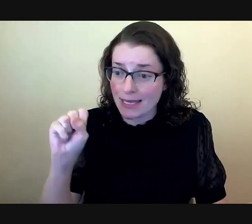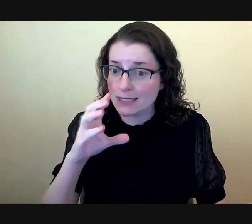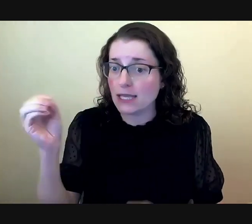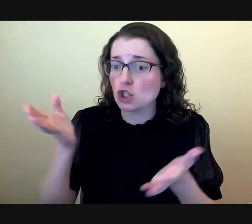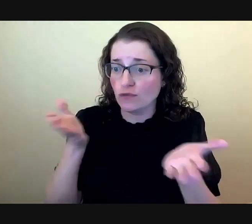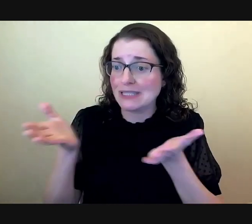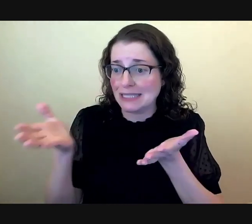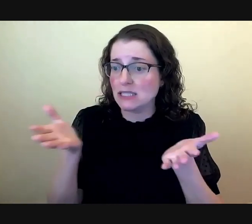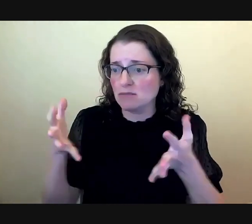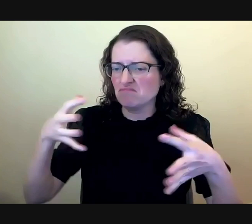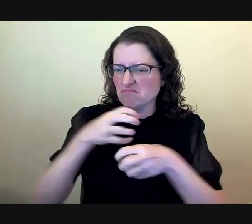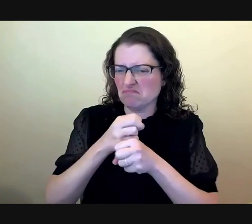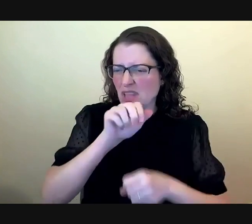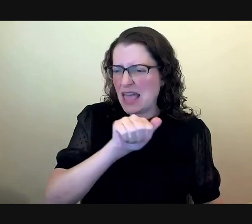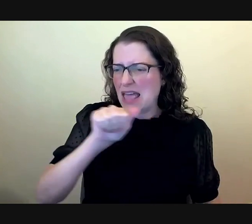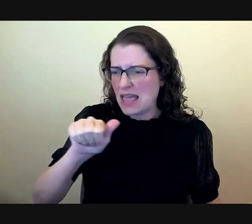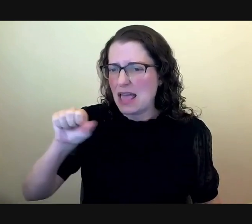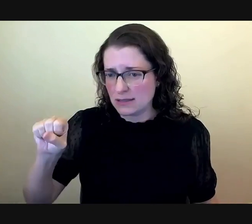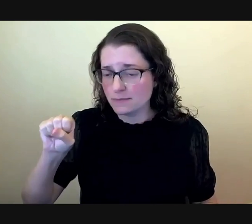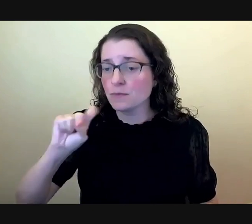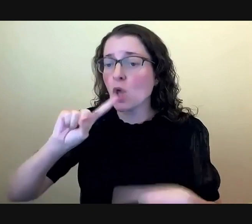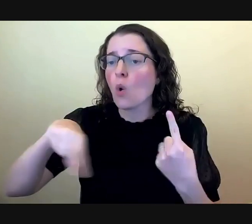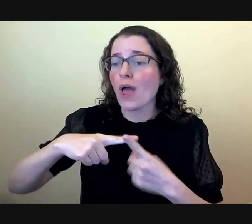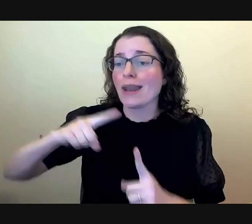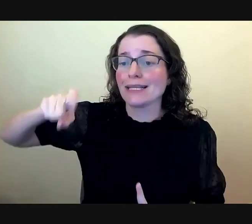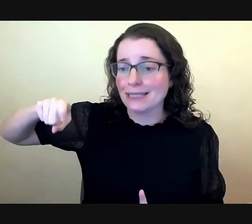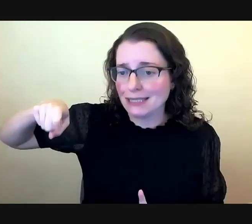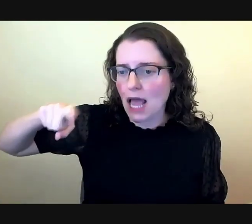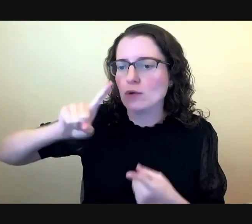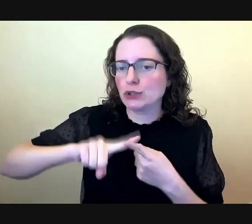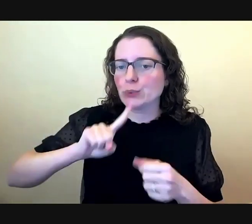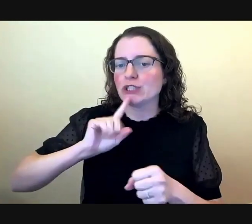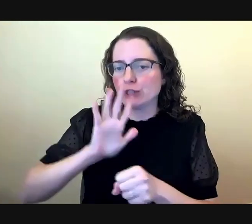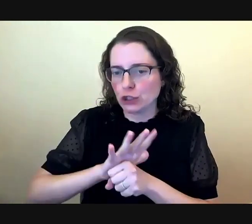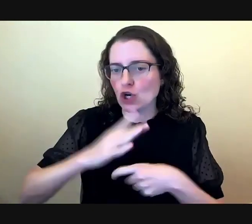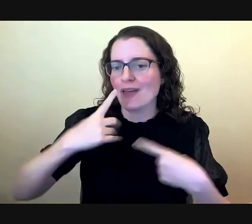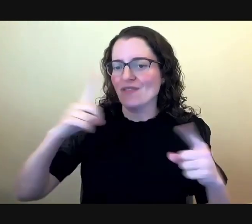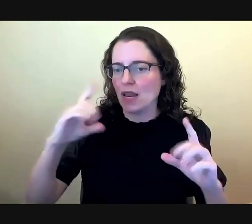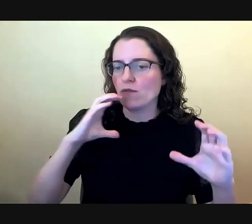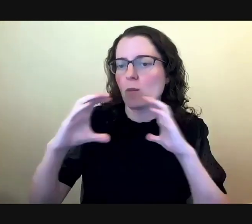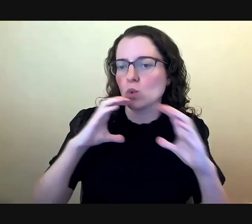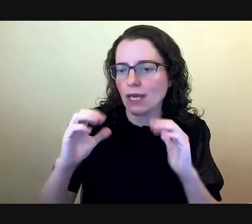of auxiliary services, known as AA, so auxiliary aid services,